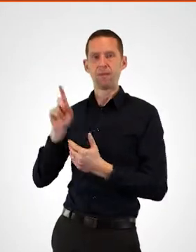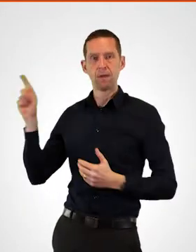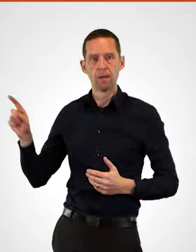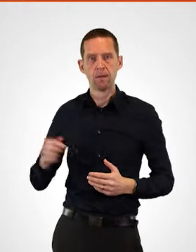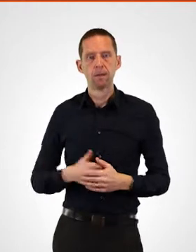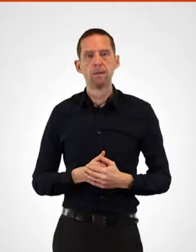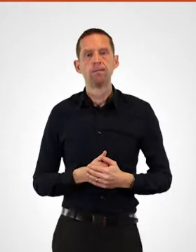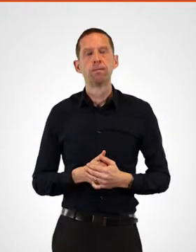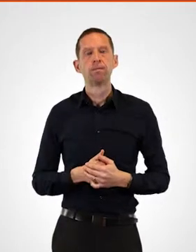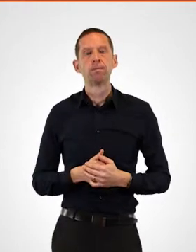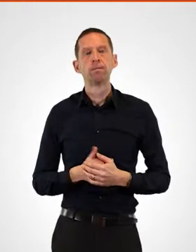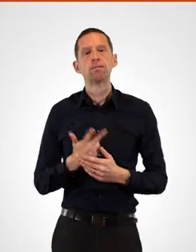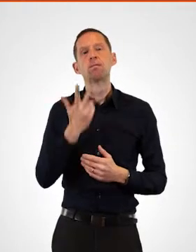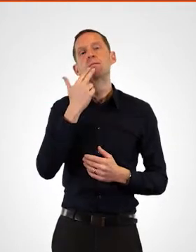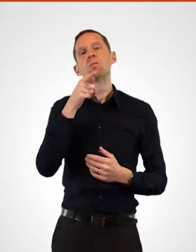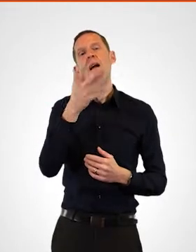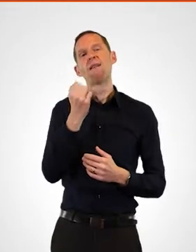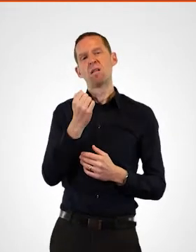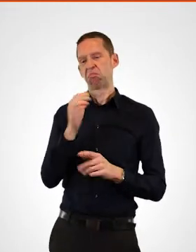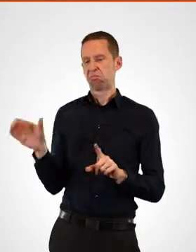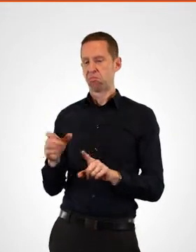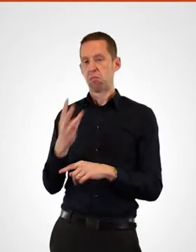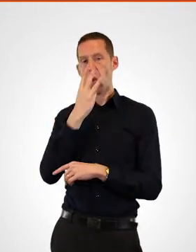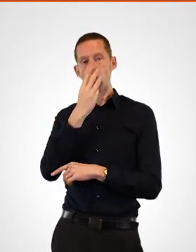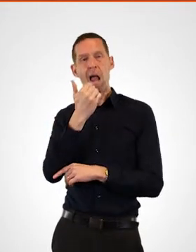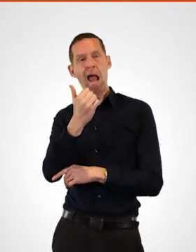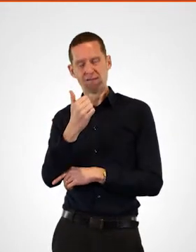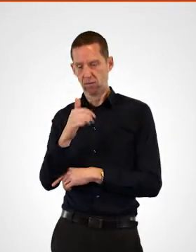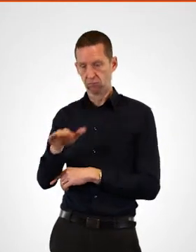So if you take a typical 3.5-year-old child